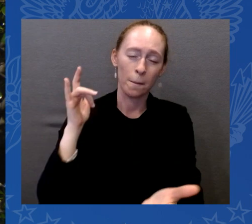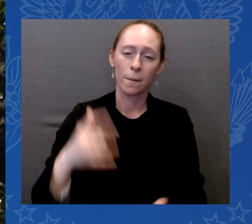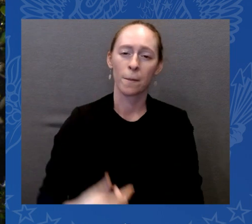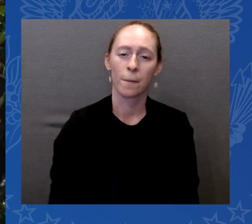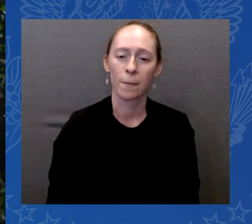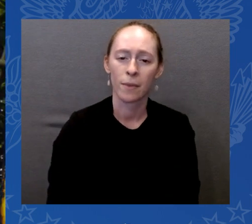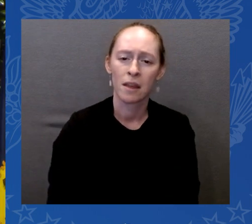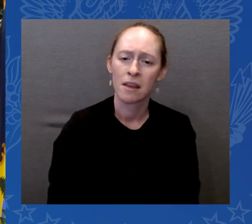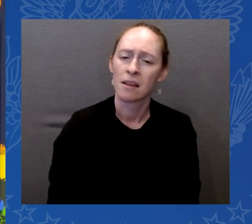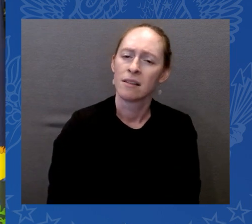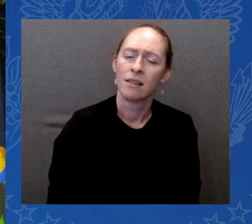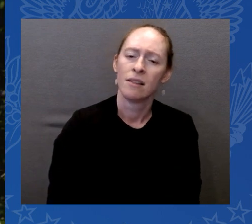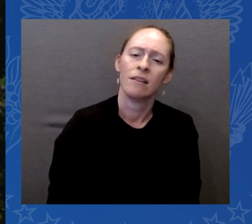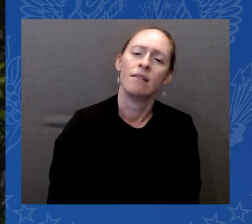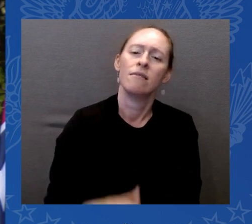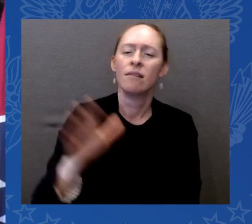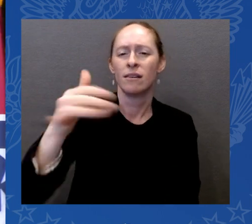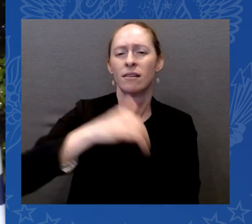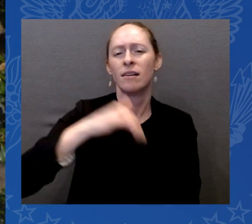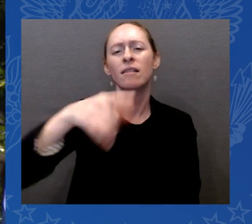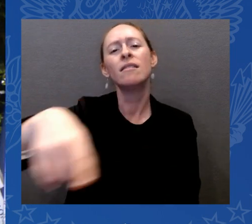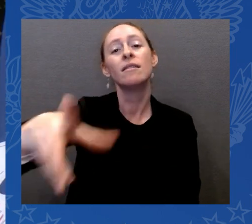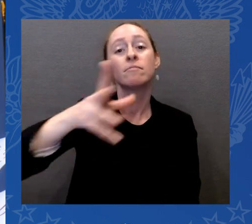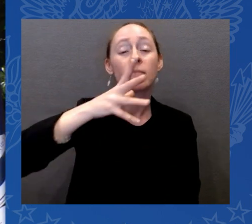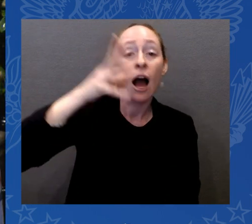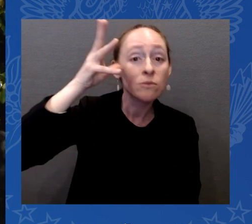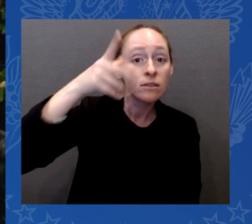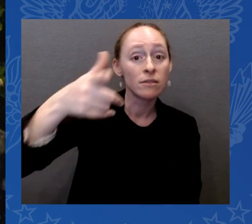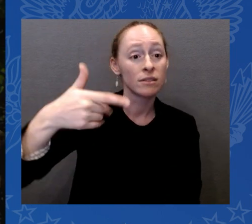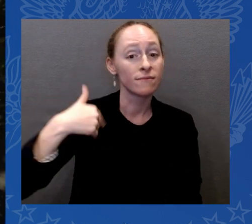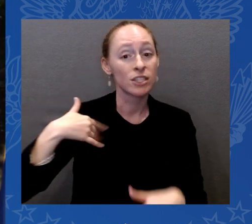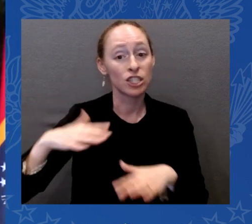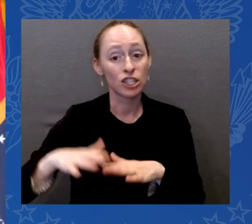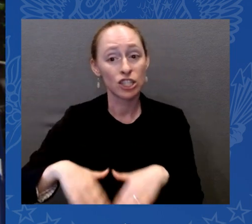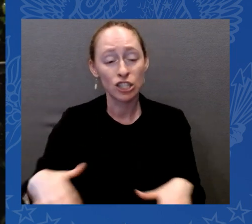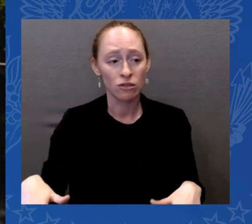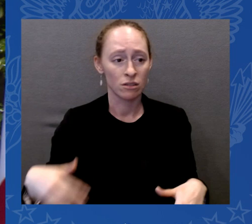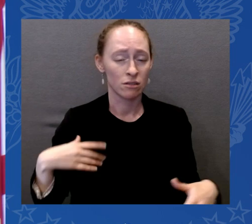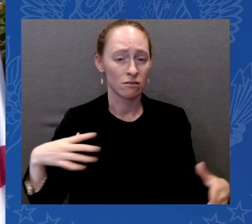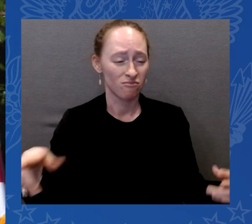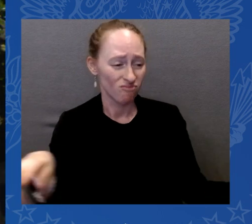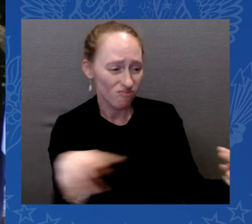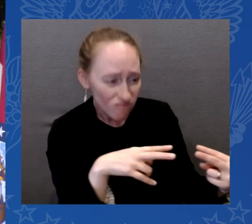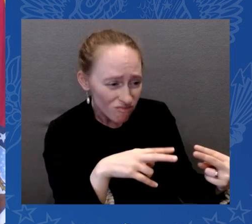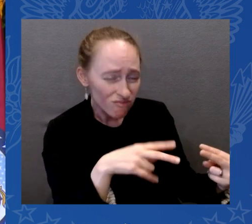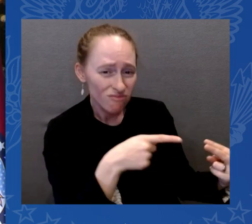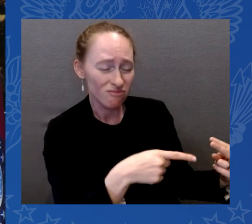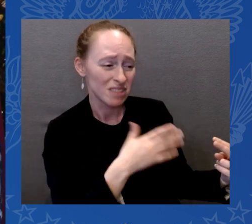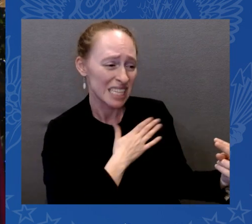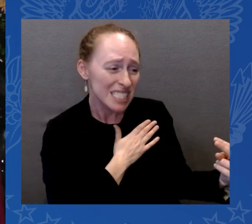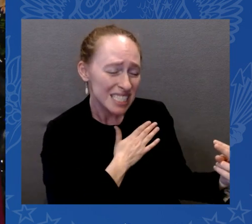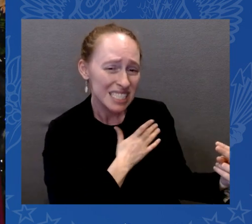you know that needs that insulin very -- to live -- to live and not having the money to pay for it. Not a joke. Think about it.